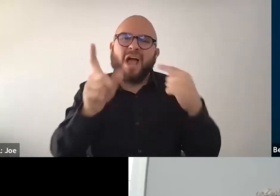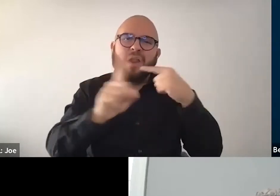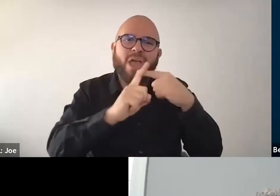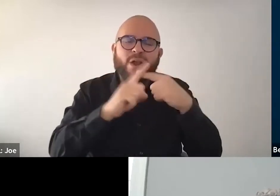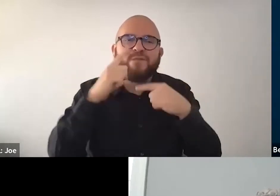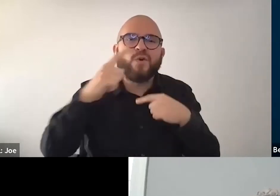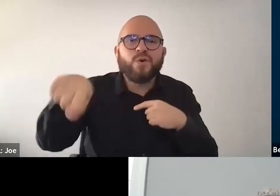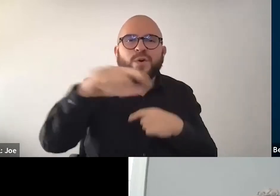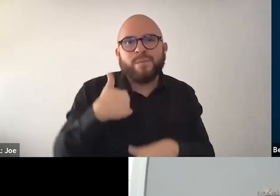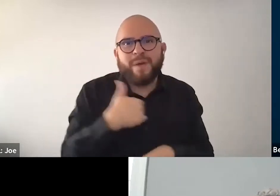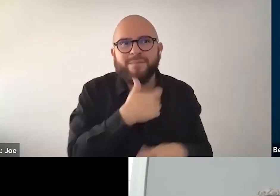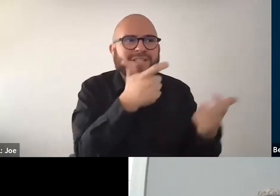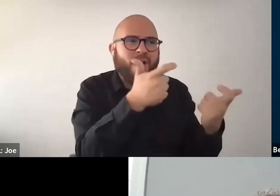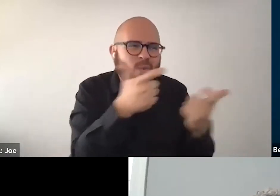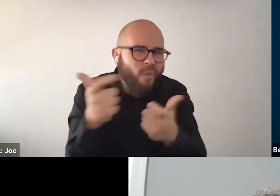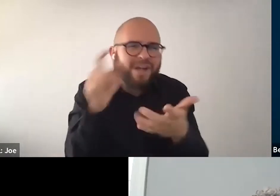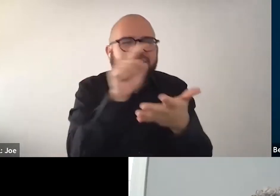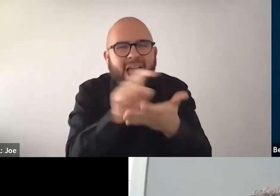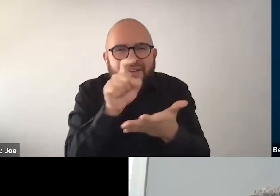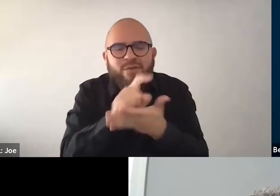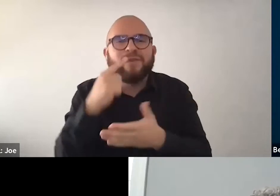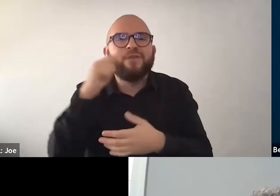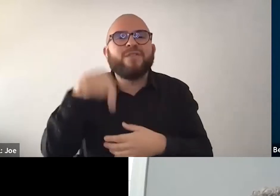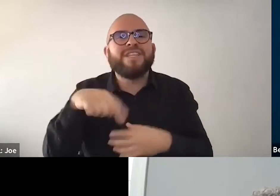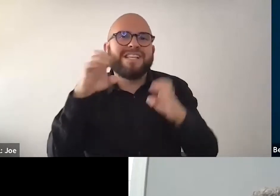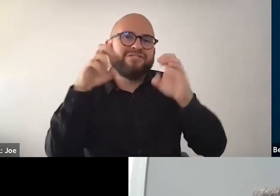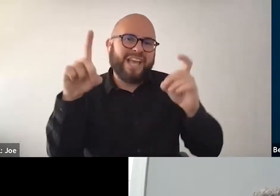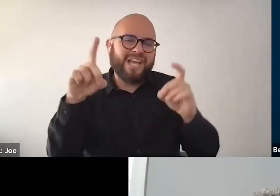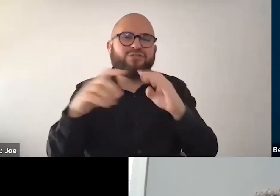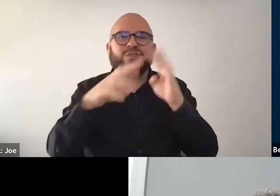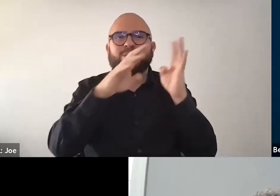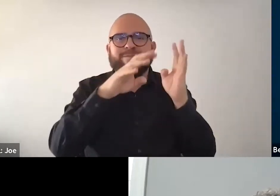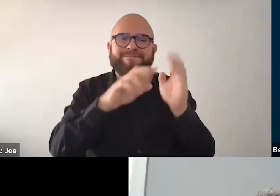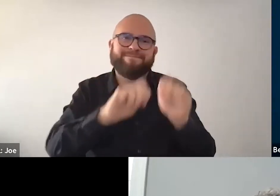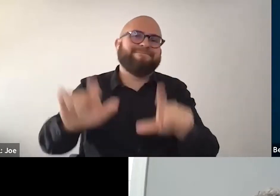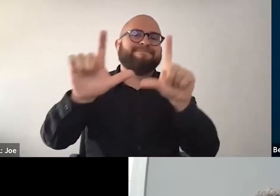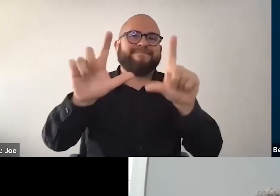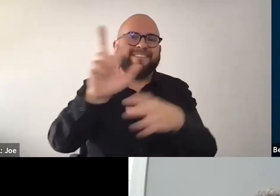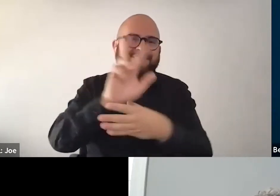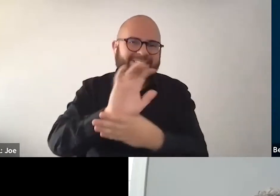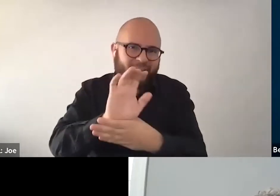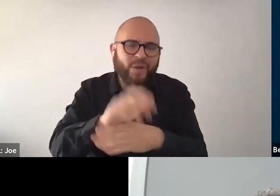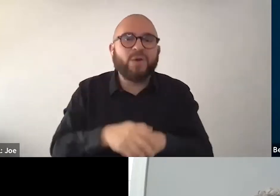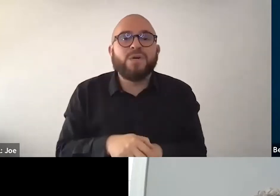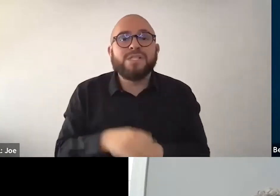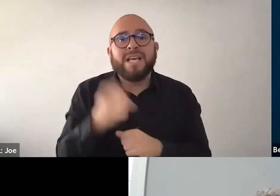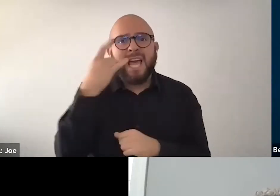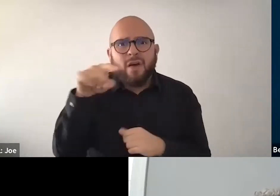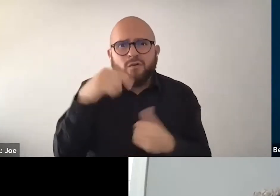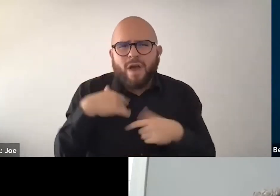for our educational live streams. As always if you have things that you would like to see covered on these, shoot us an email,